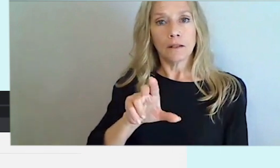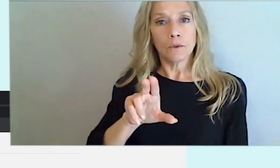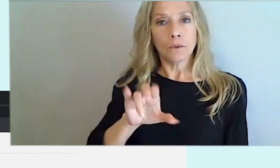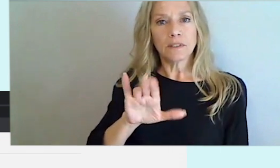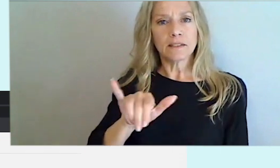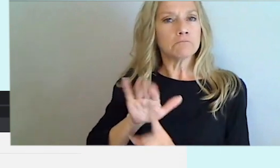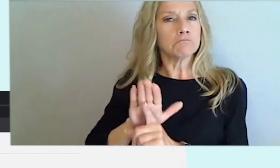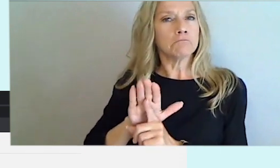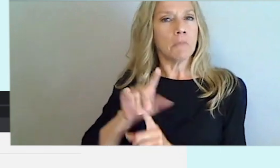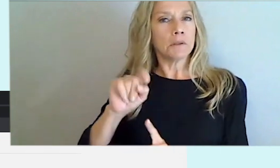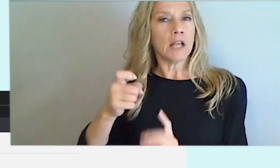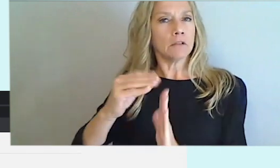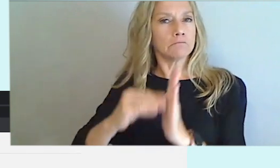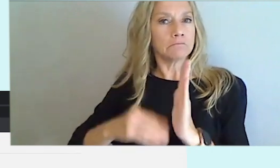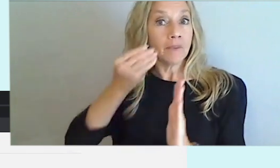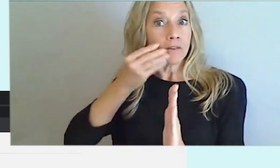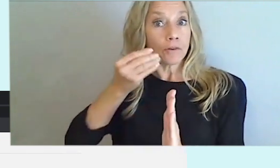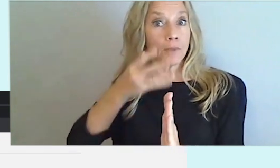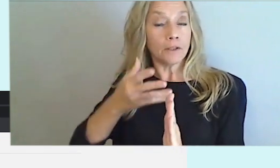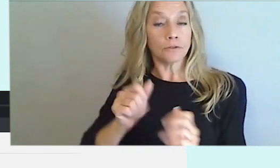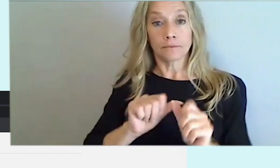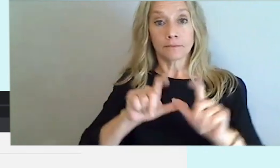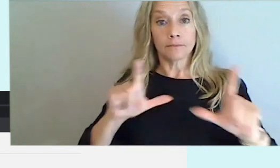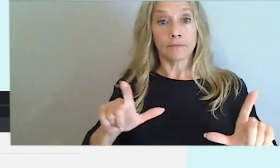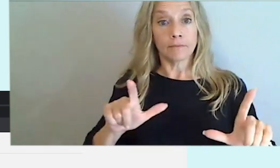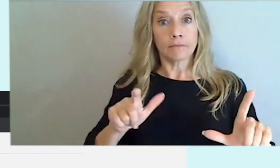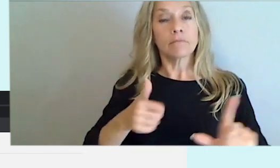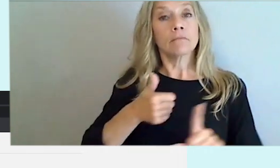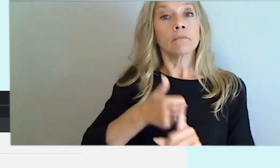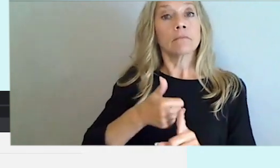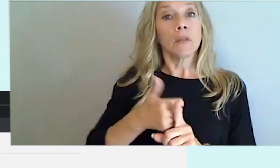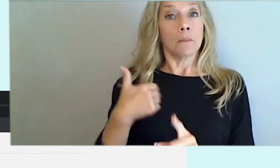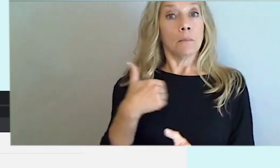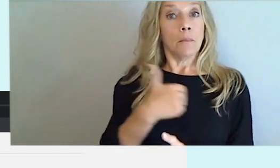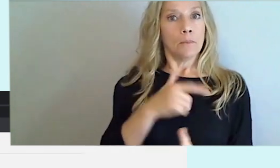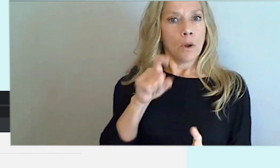On the tax filing page, the member must review any information on file,